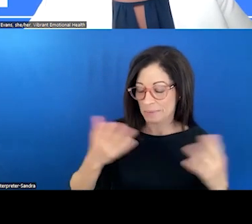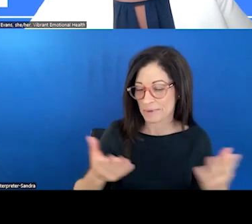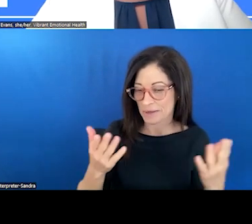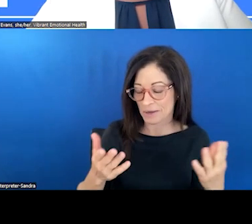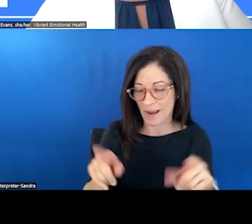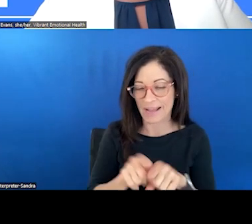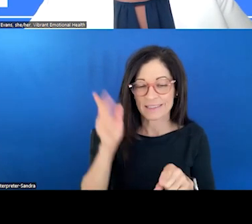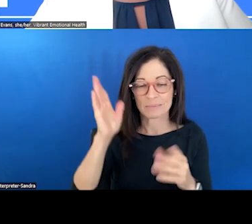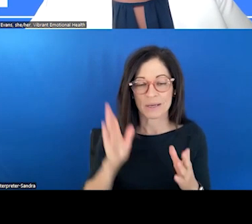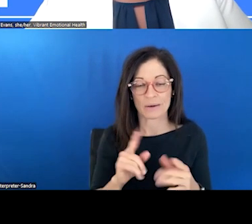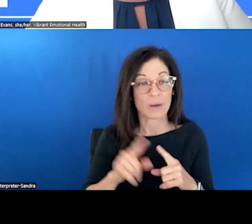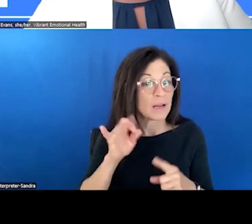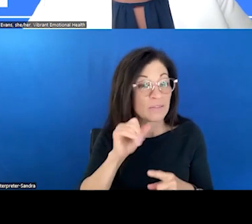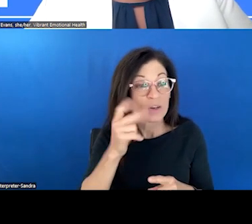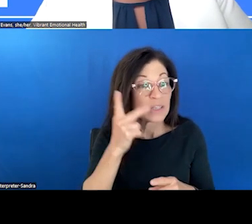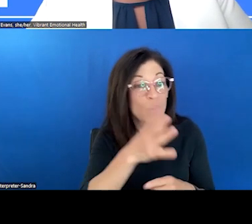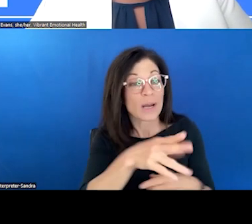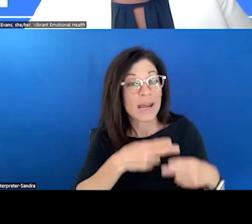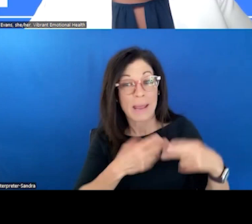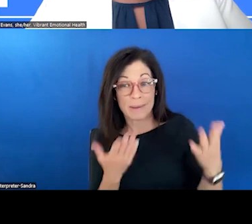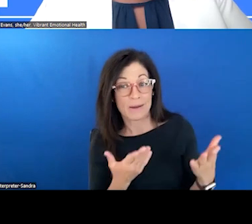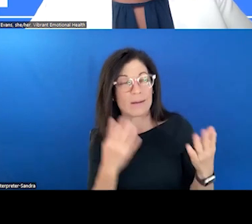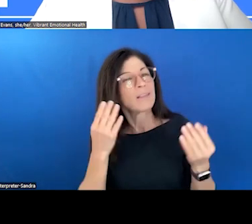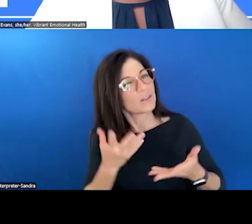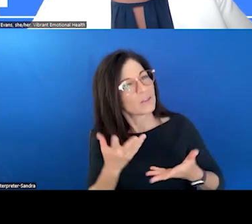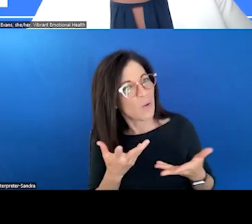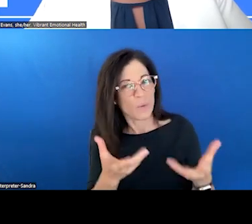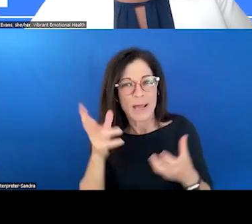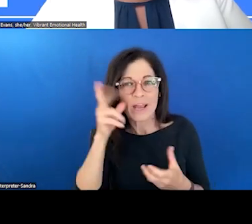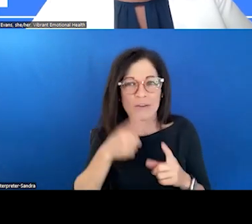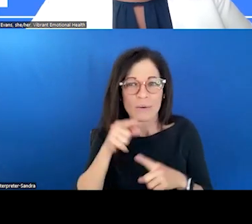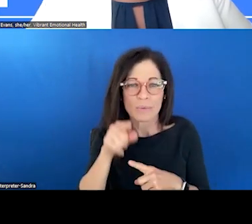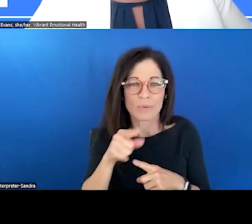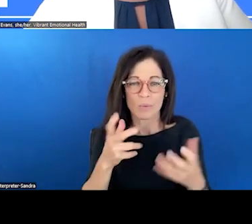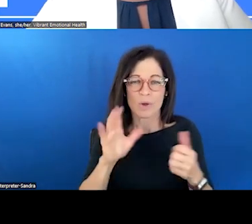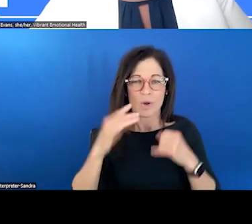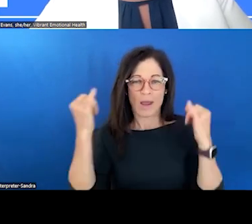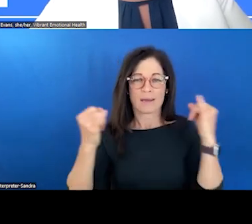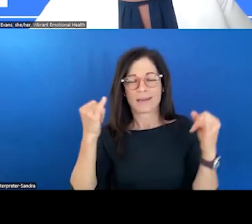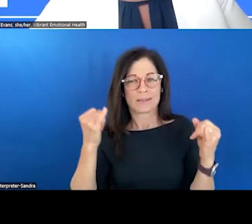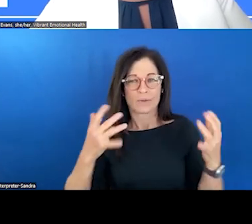IF YOU DON'T, WE WANT TO HEAR FROM YOU. WE WANT TO GET YOUR IDEA.